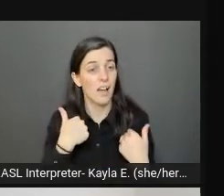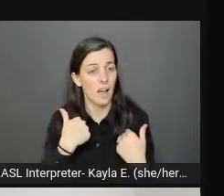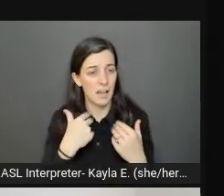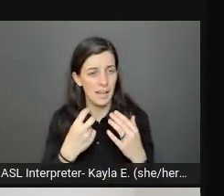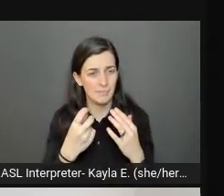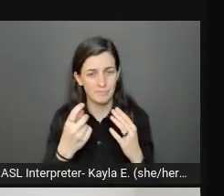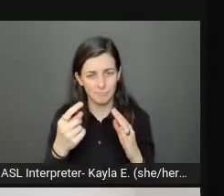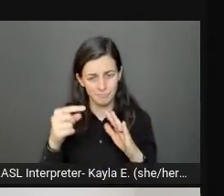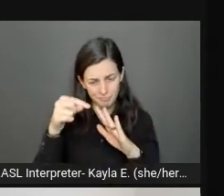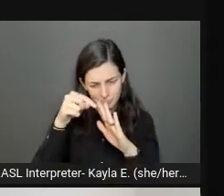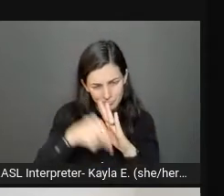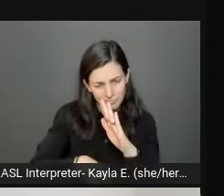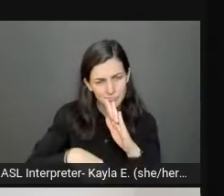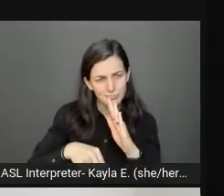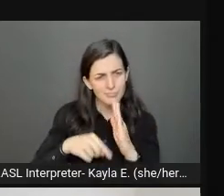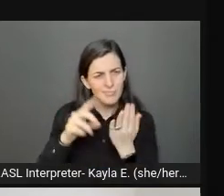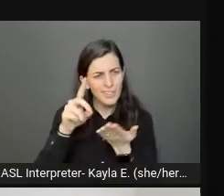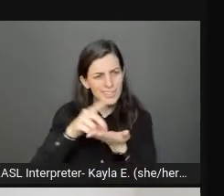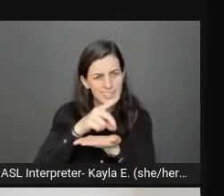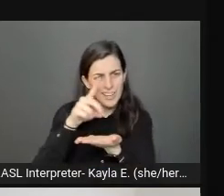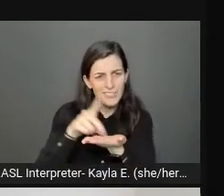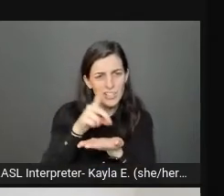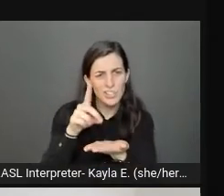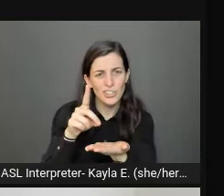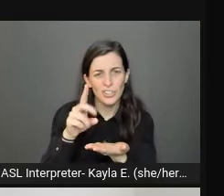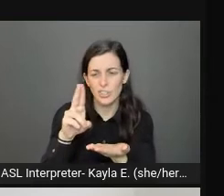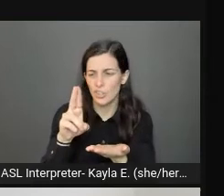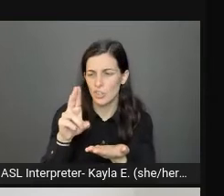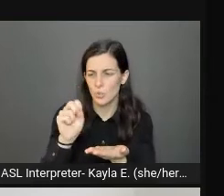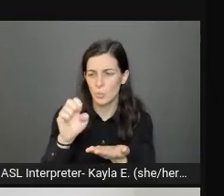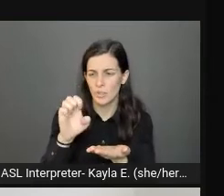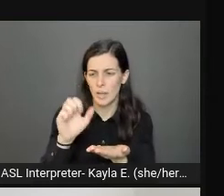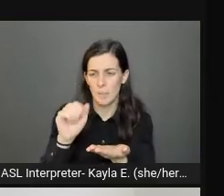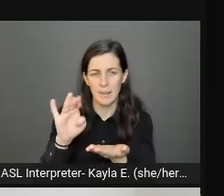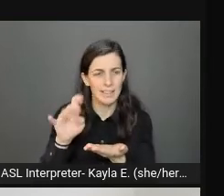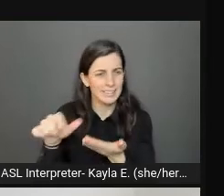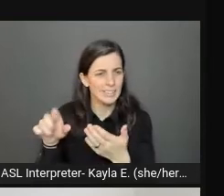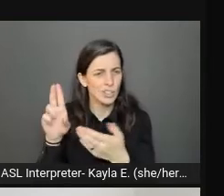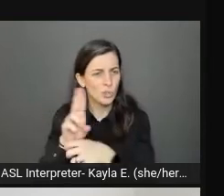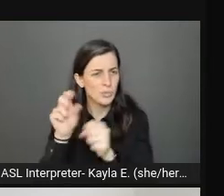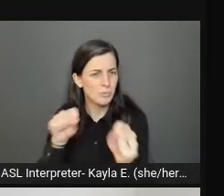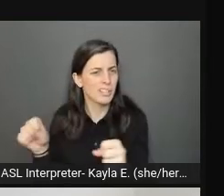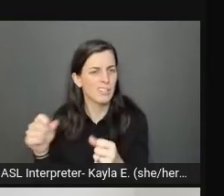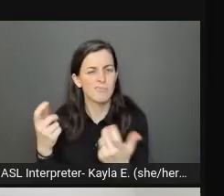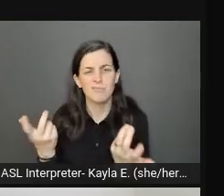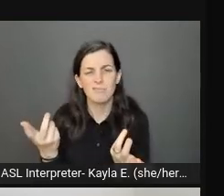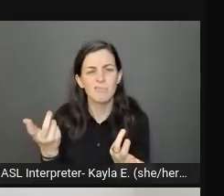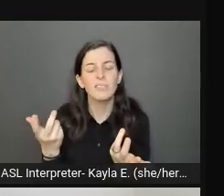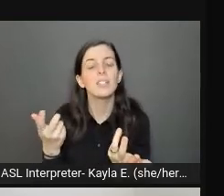of usability according to the W3C, it states that usability is the extent